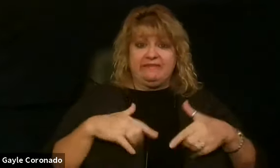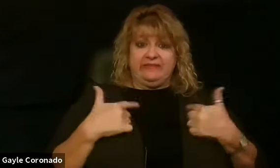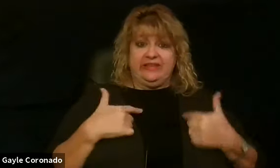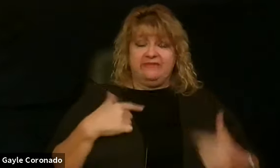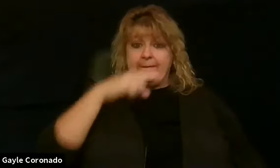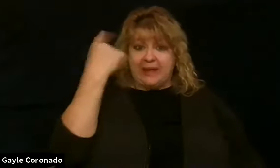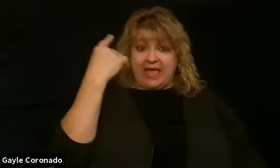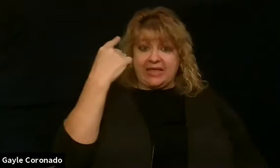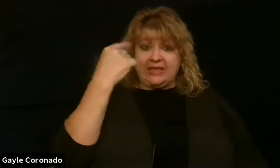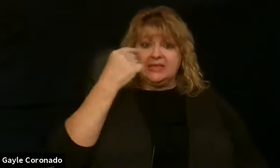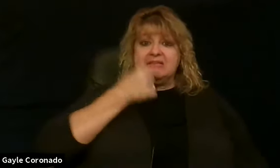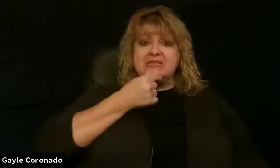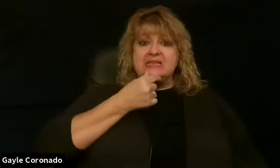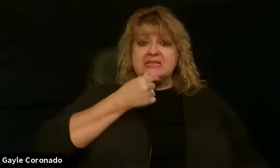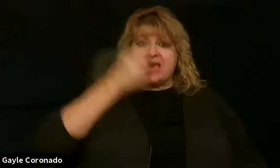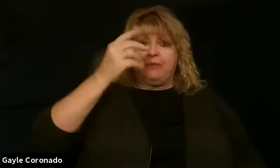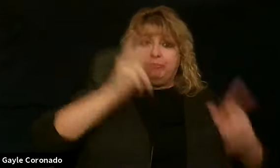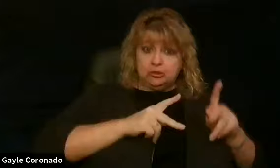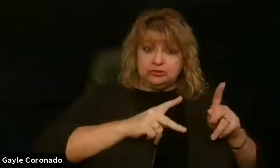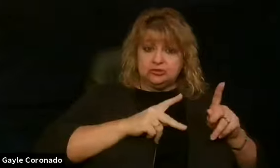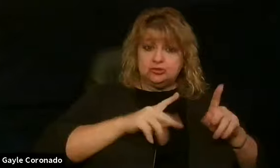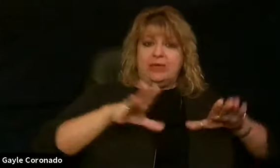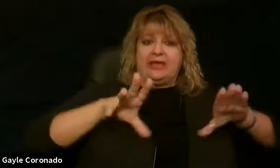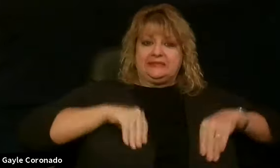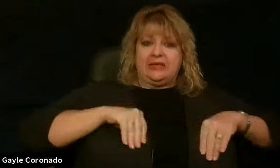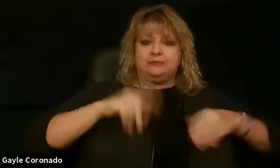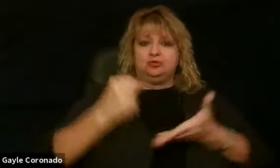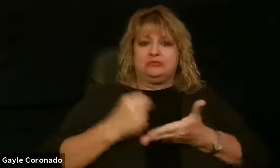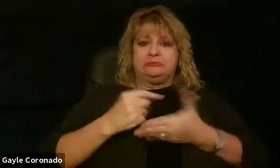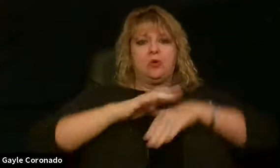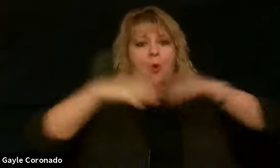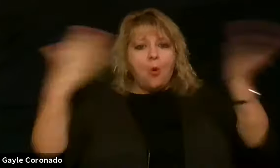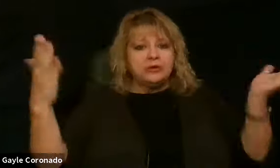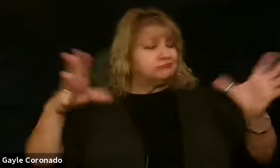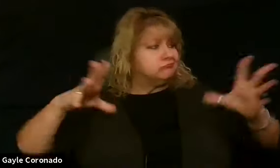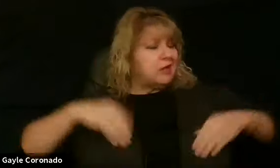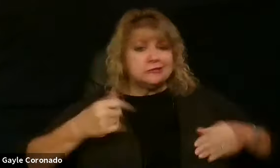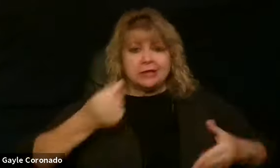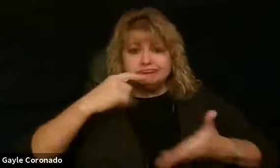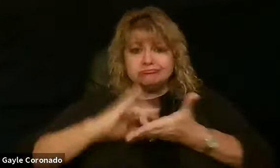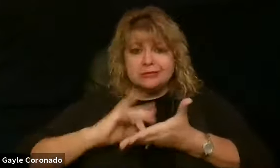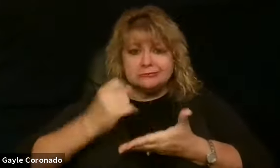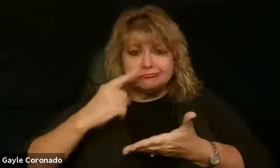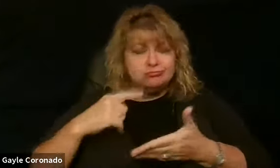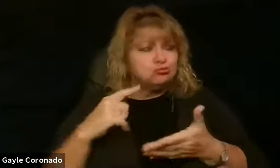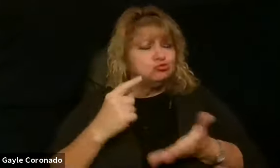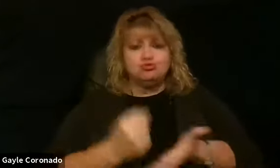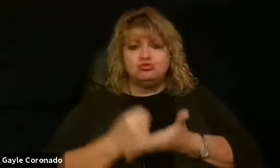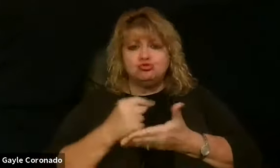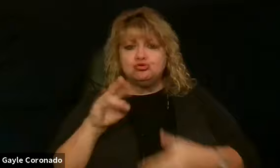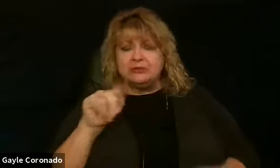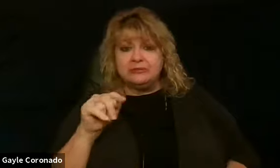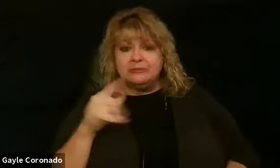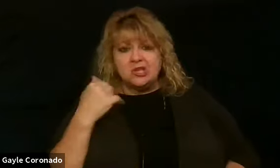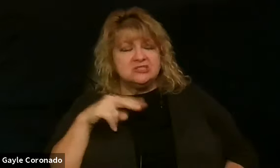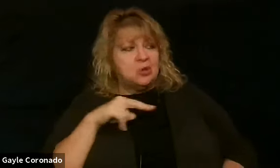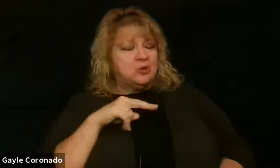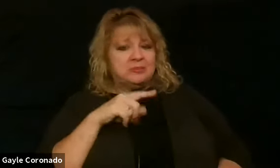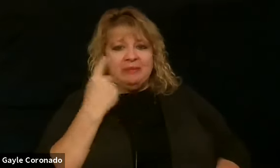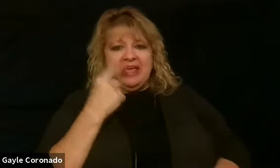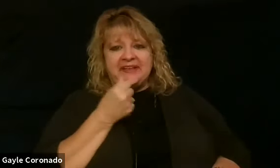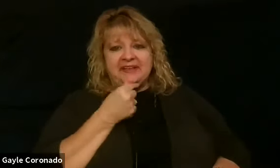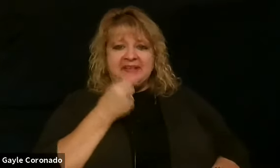treatment to receive treatment openly and comfortably, because of the stigma on a black gay male, just in general.